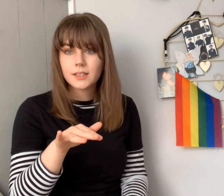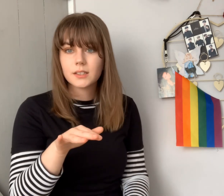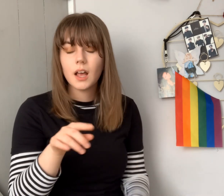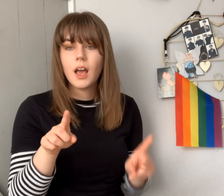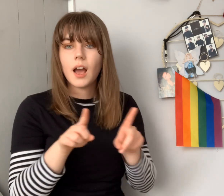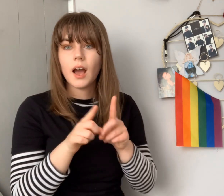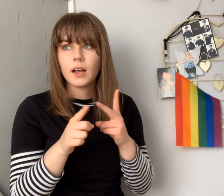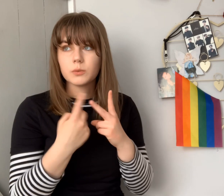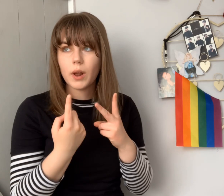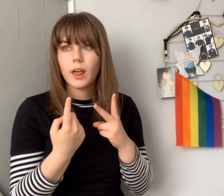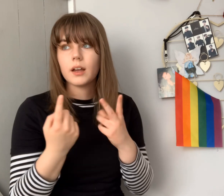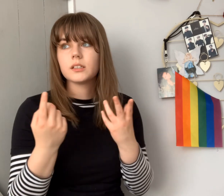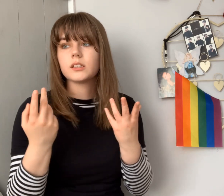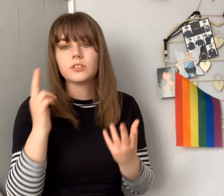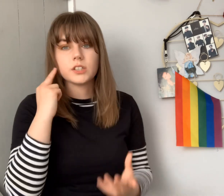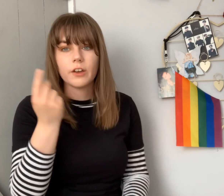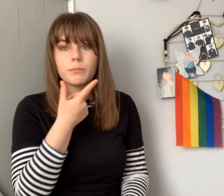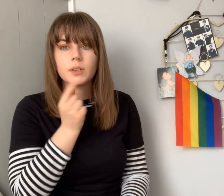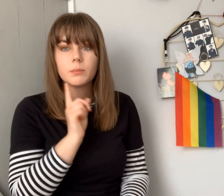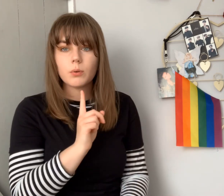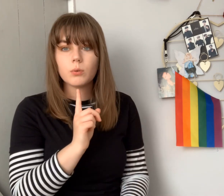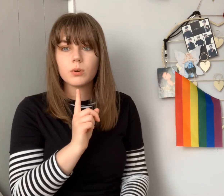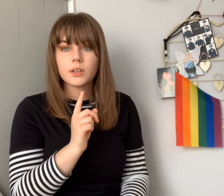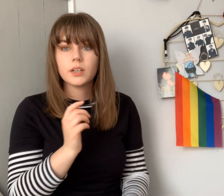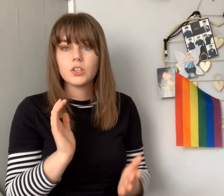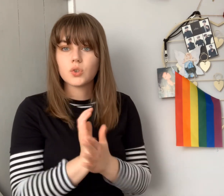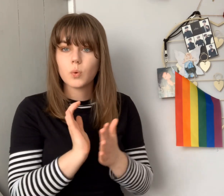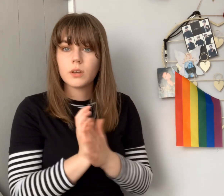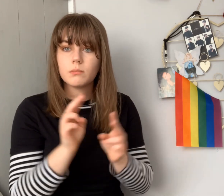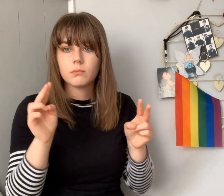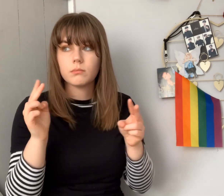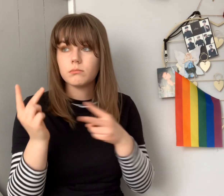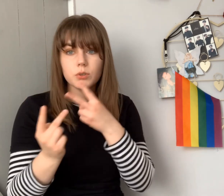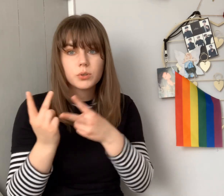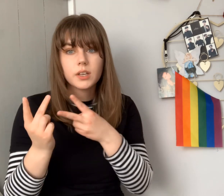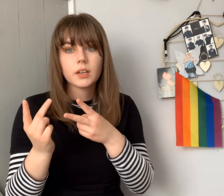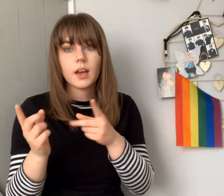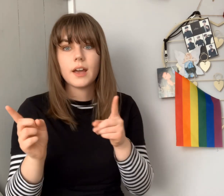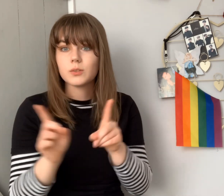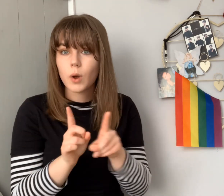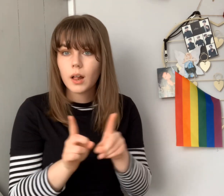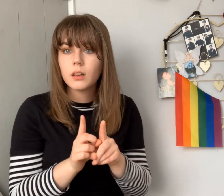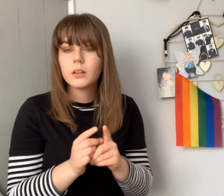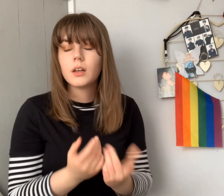As well as deaf people can enjoy music as well